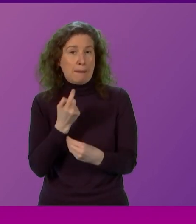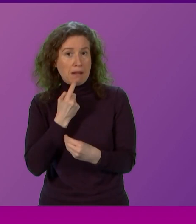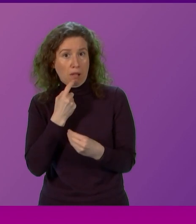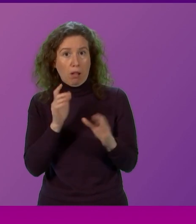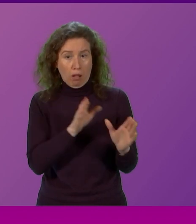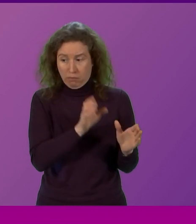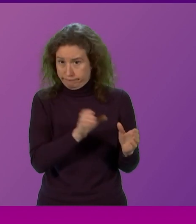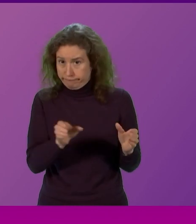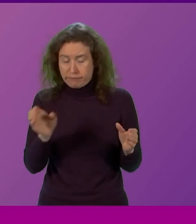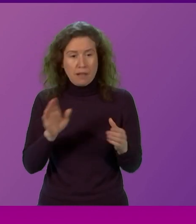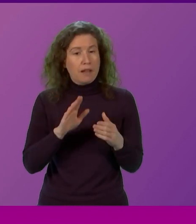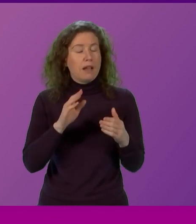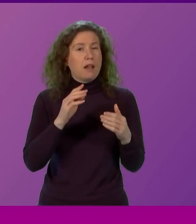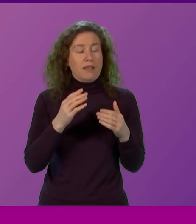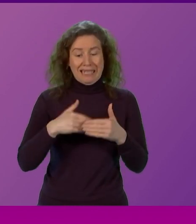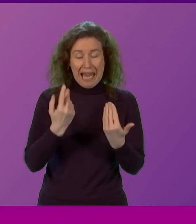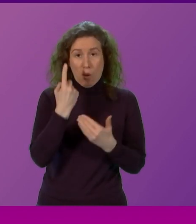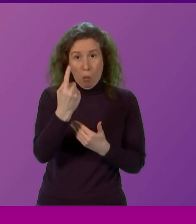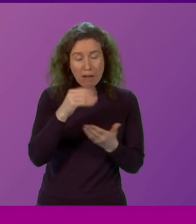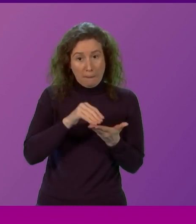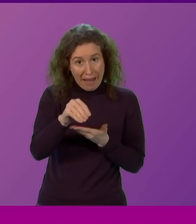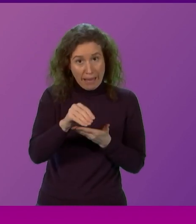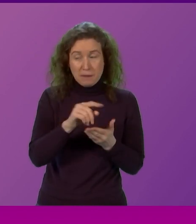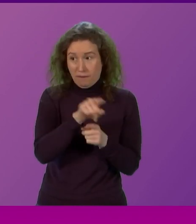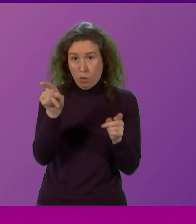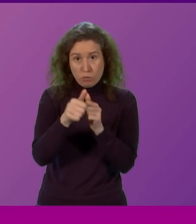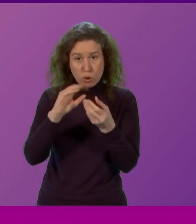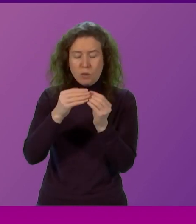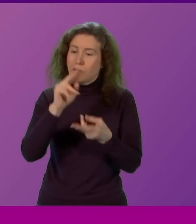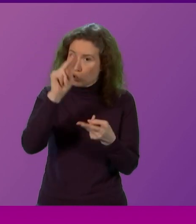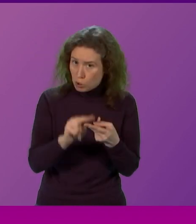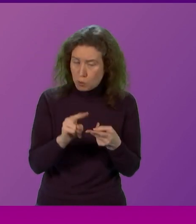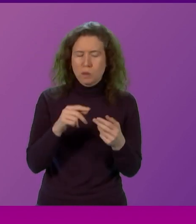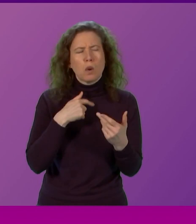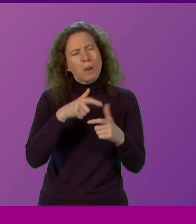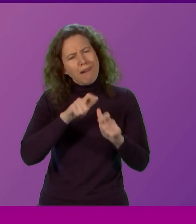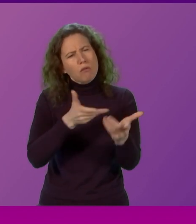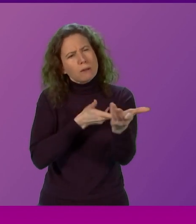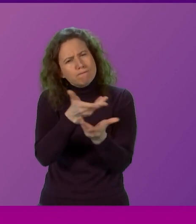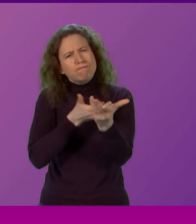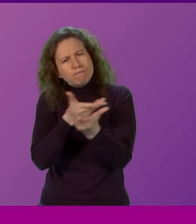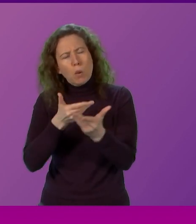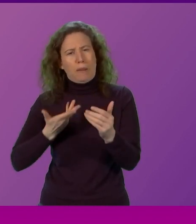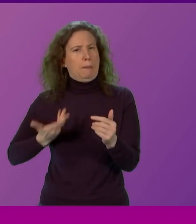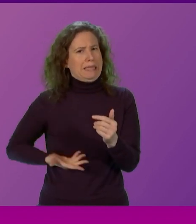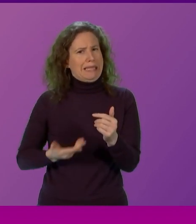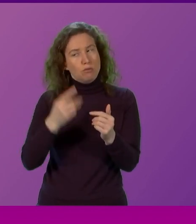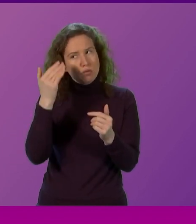Day 1 payments for producers have been reduced, and we will continue to liaise with business responsibly and sensibly.